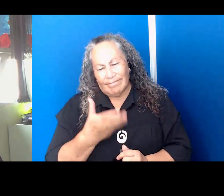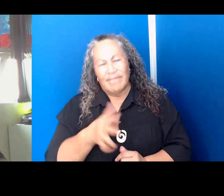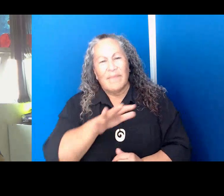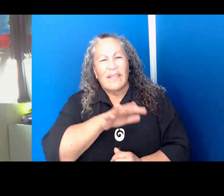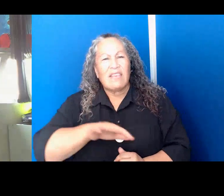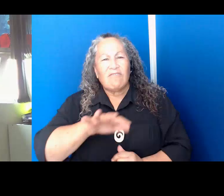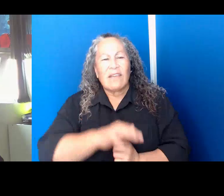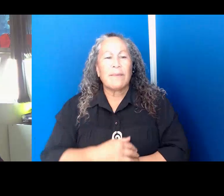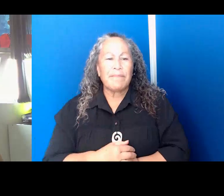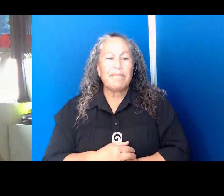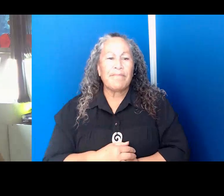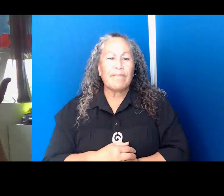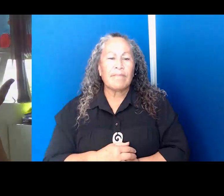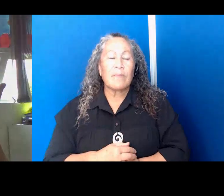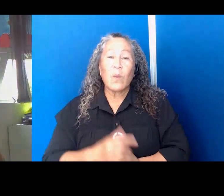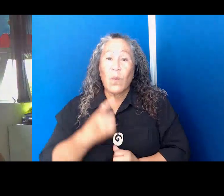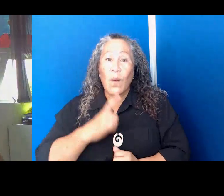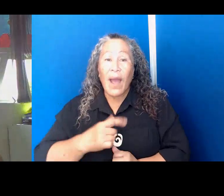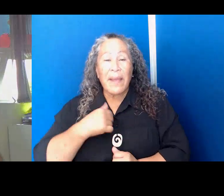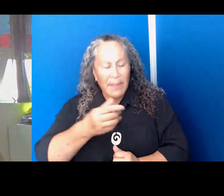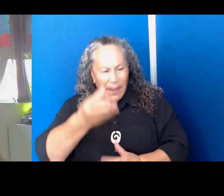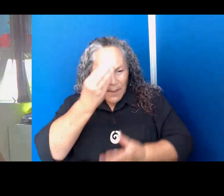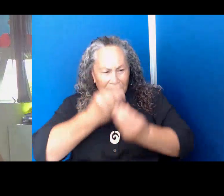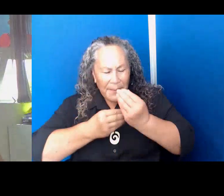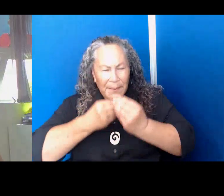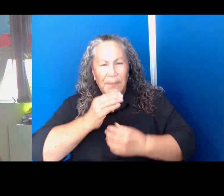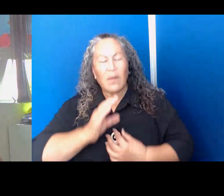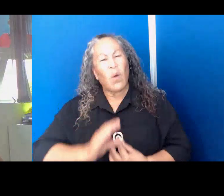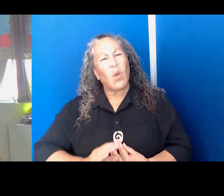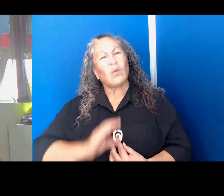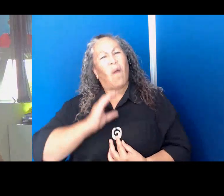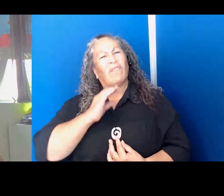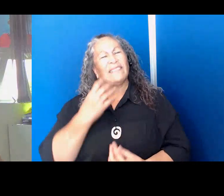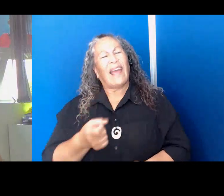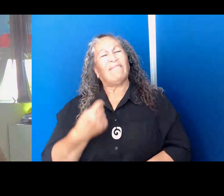It’s taught me confidence.